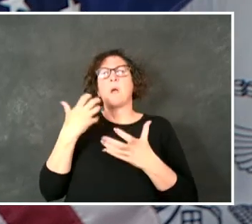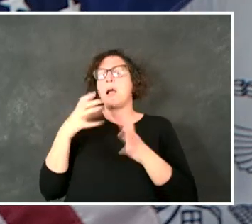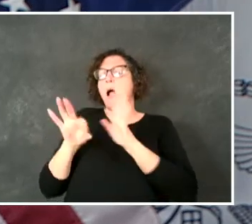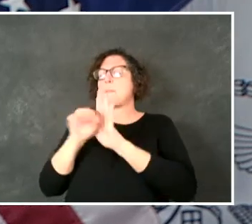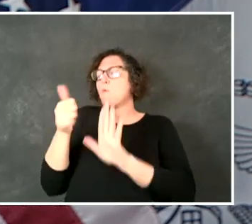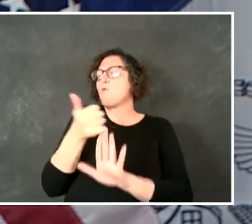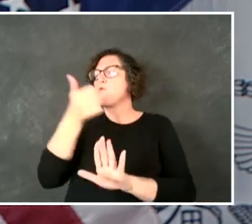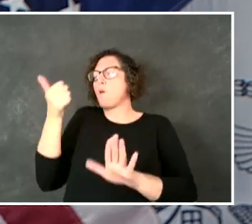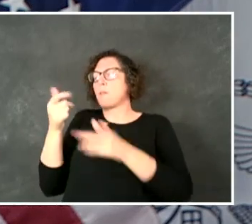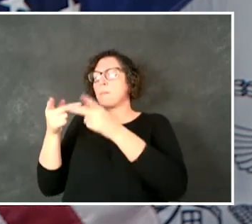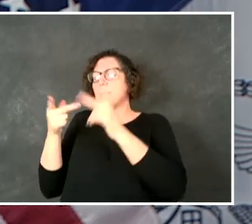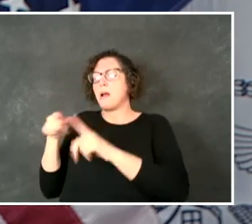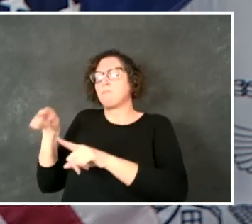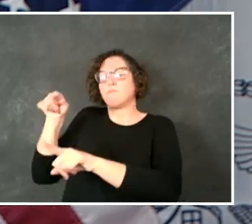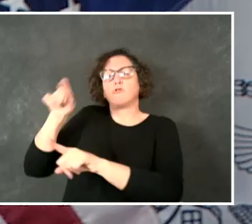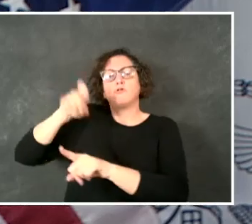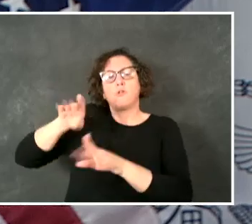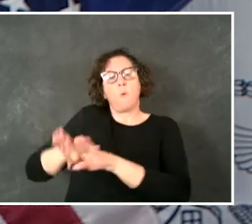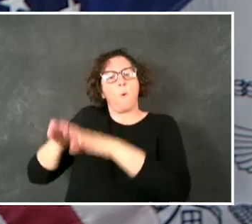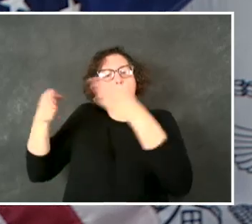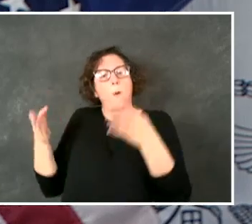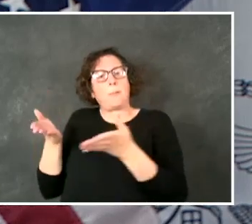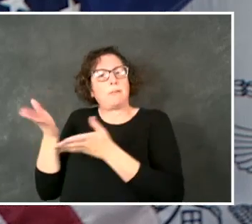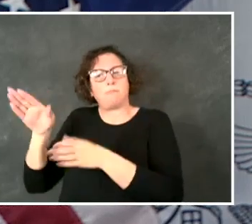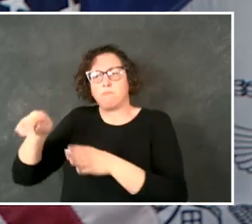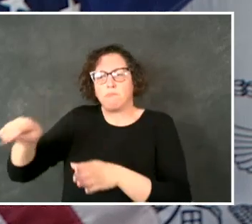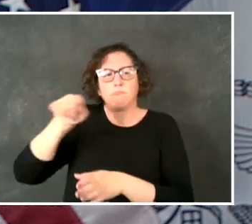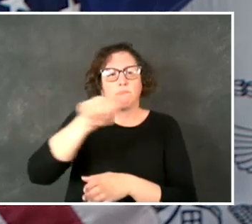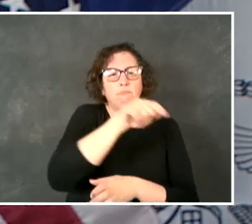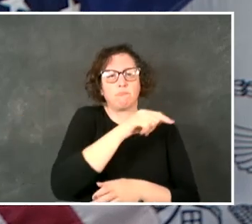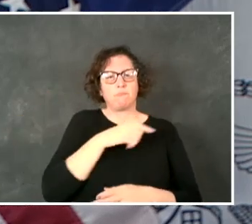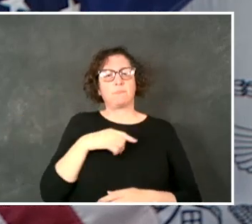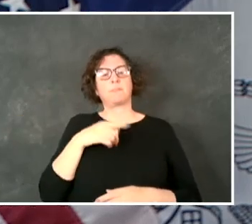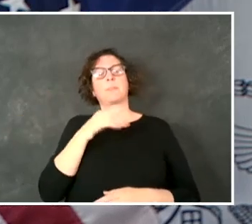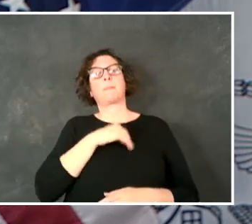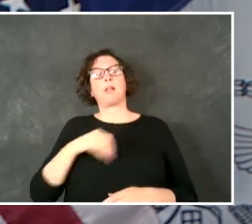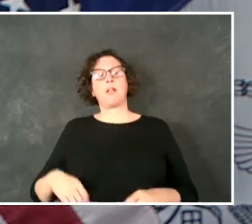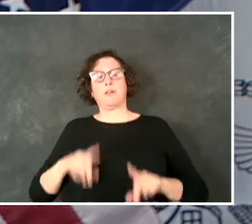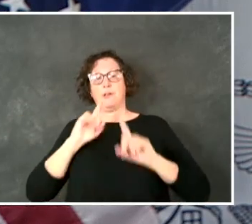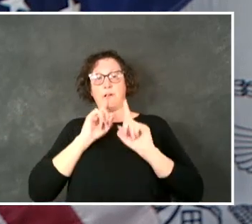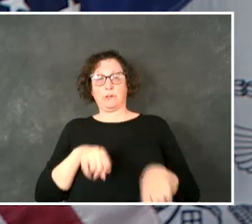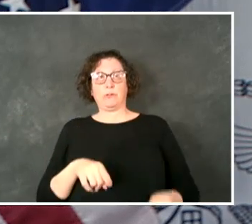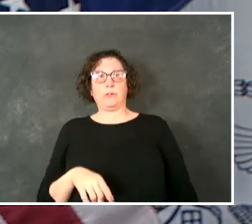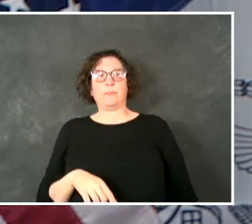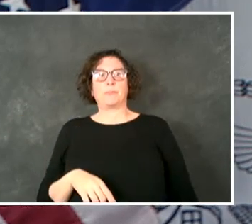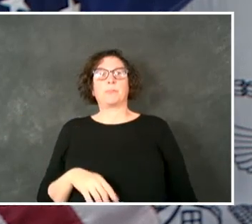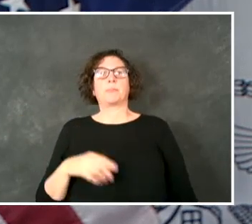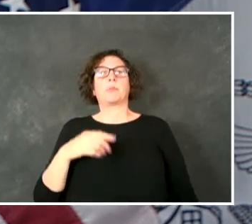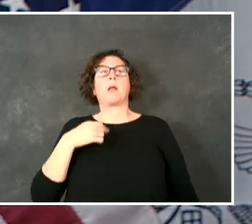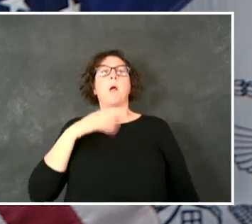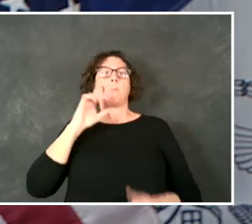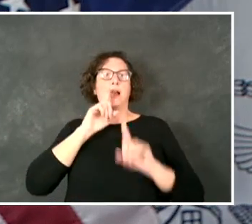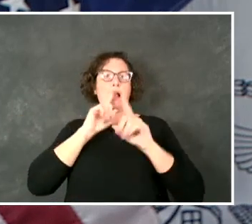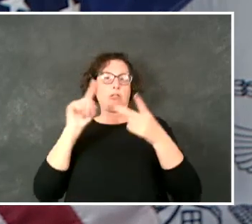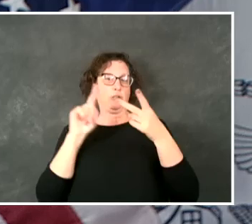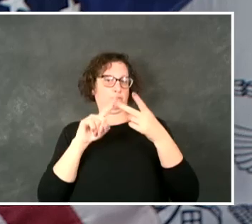TO SPREAD OUT AND TAKE A AWLK ? I'M GOING TO SPEAK TO THAT ONE